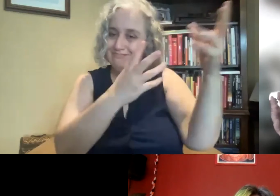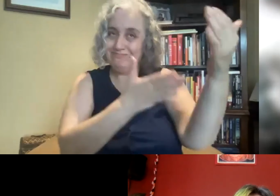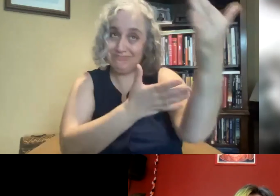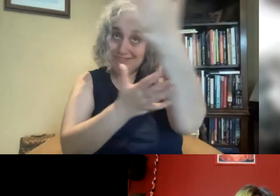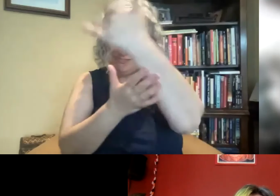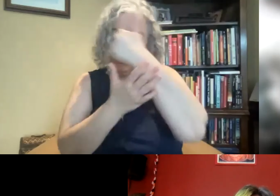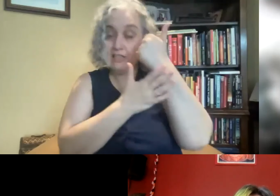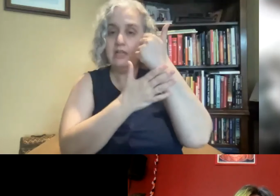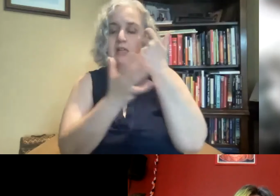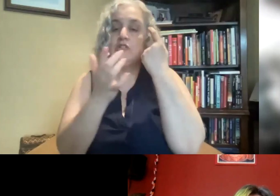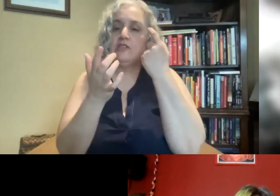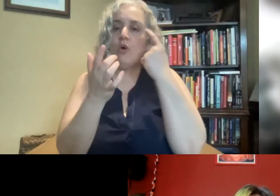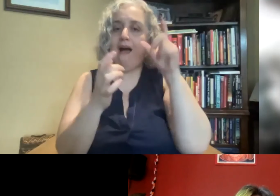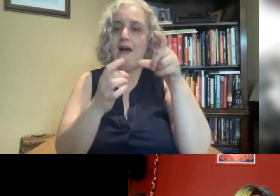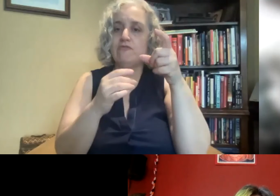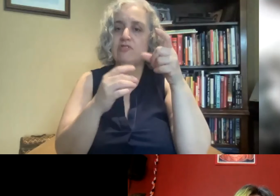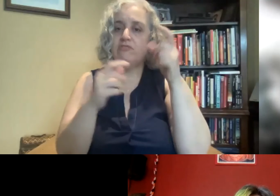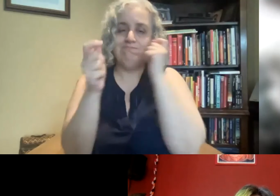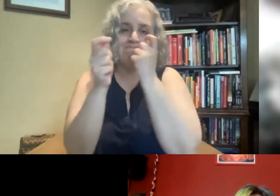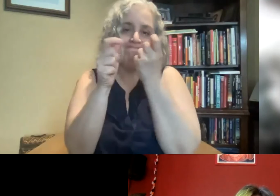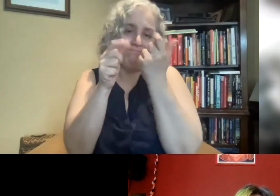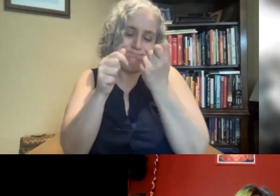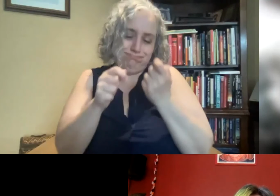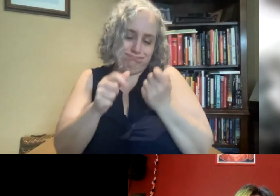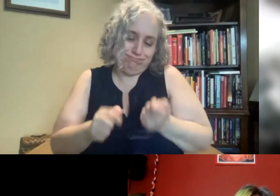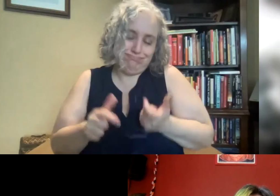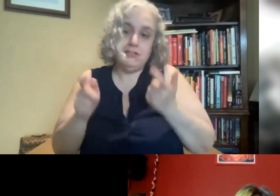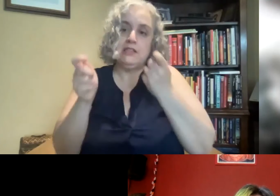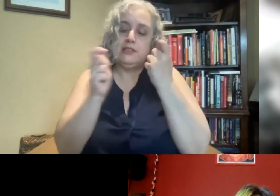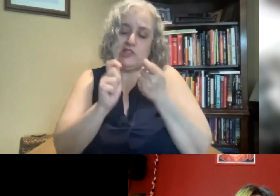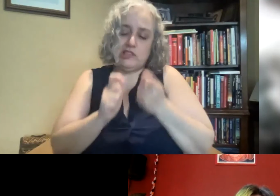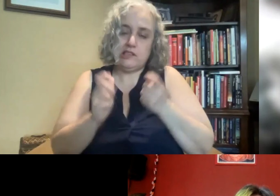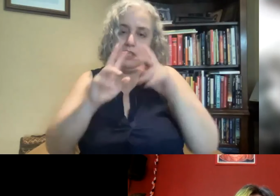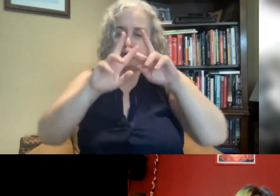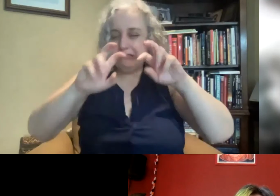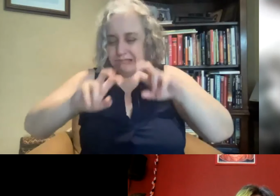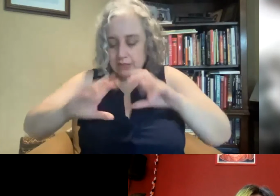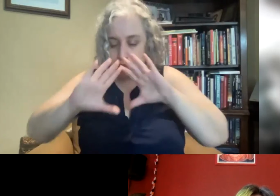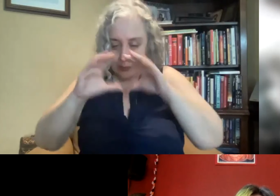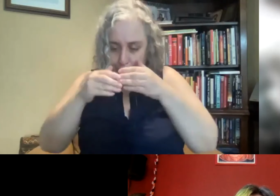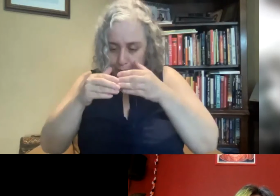the entire ecosystem to start with small data that is contextualized.